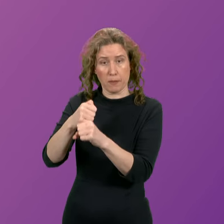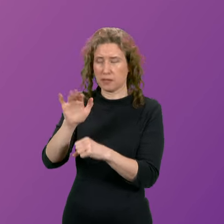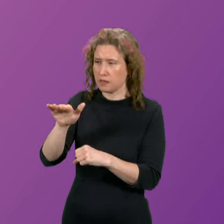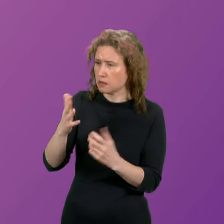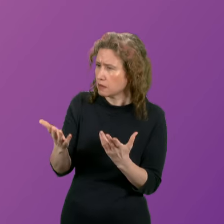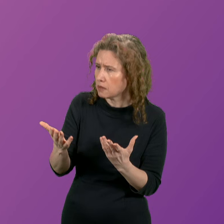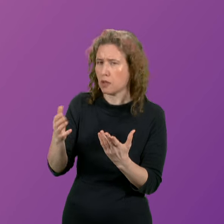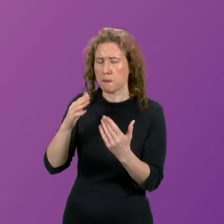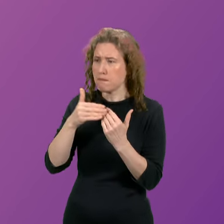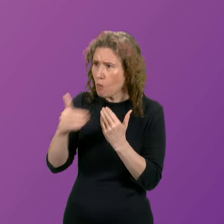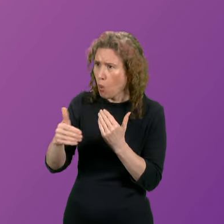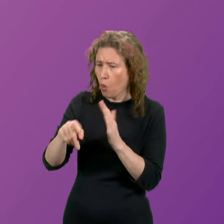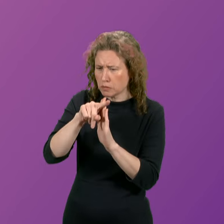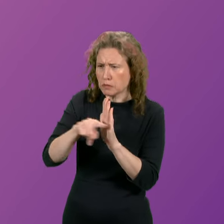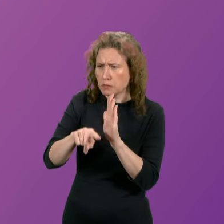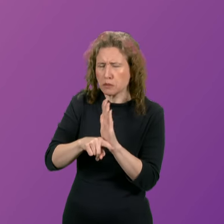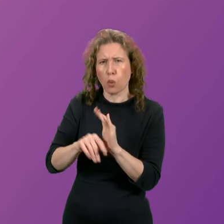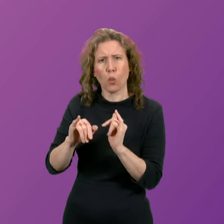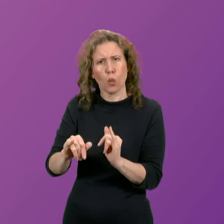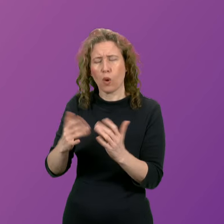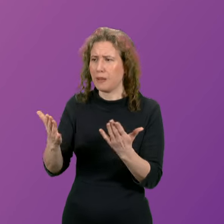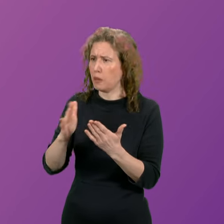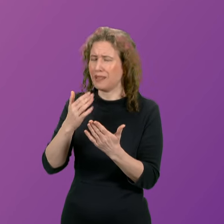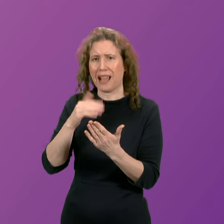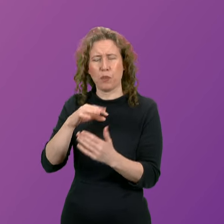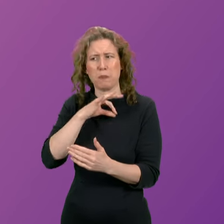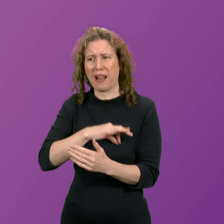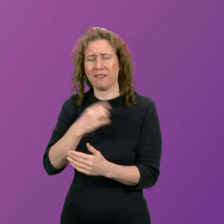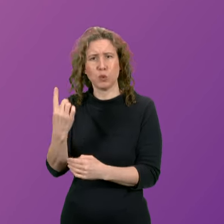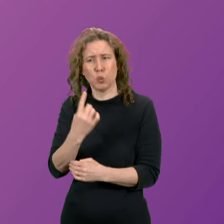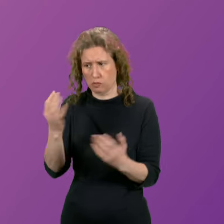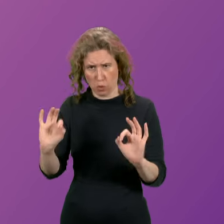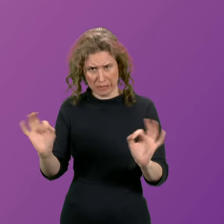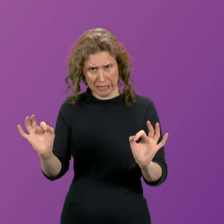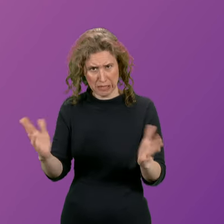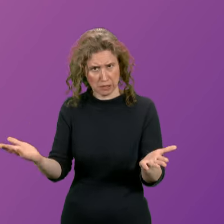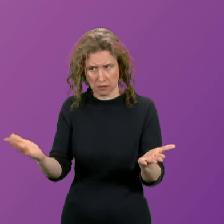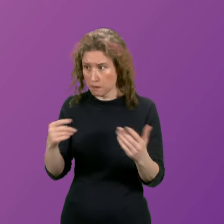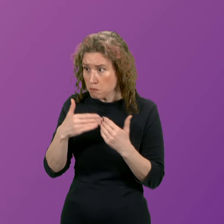“Further restrictions to the graduate route would benefit literally no one” and pointing out that